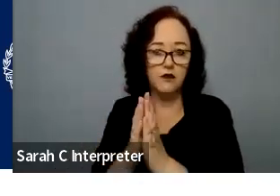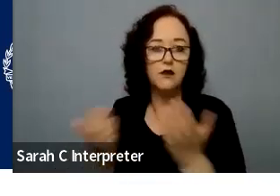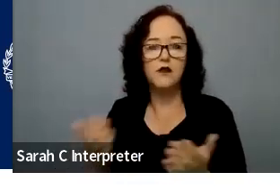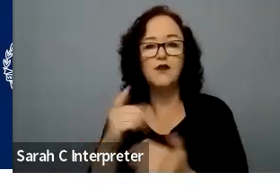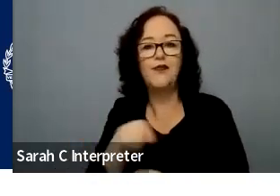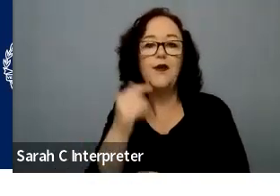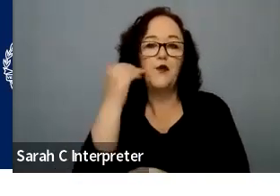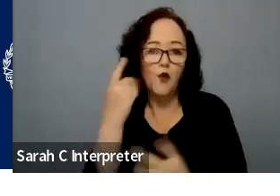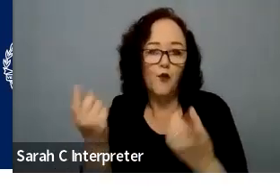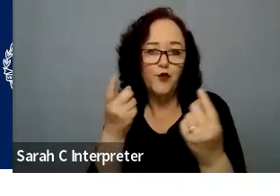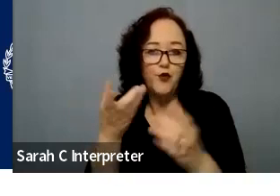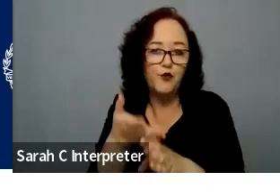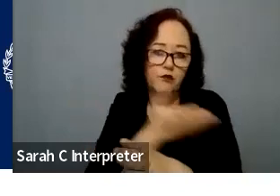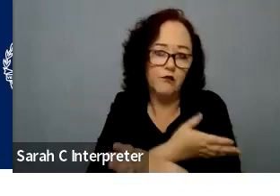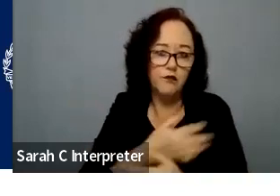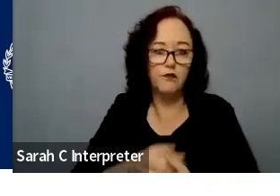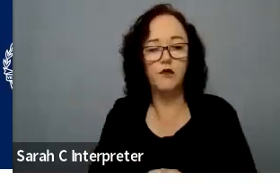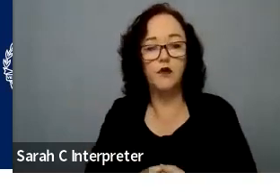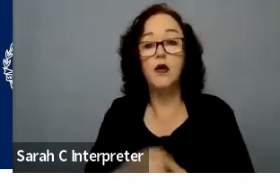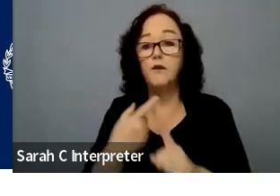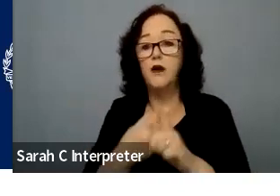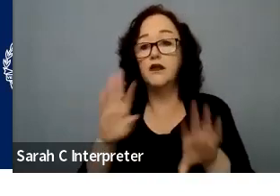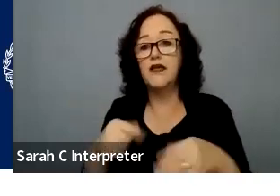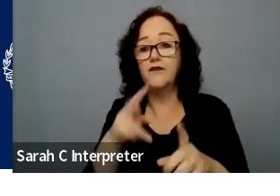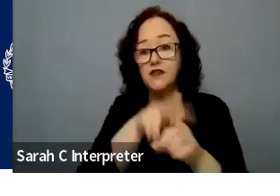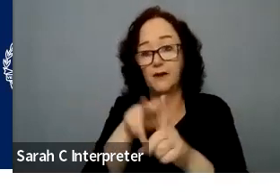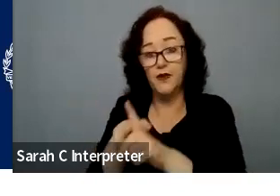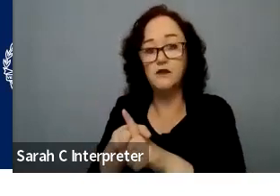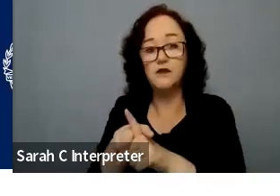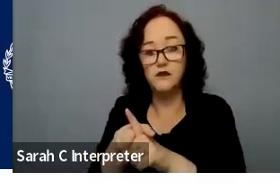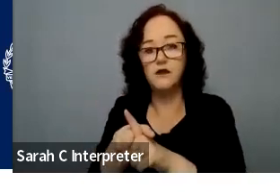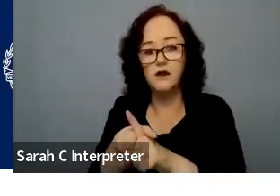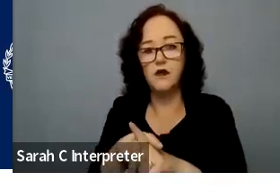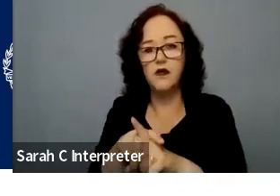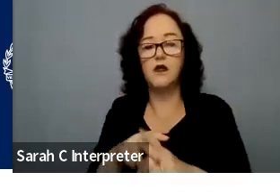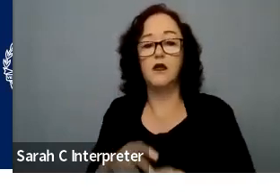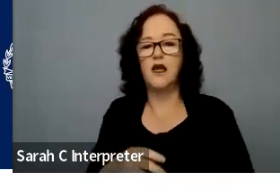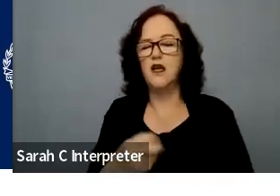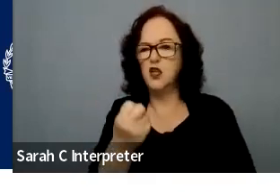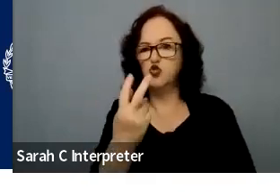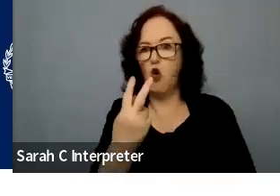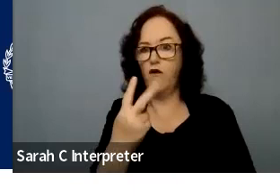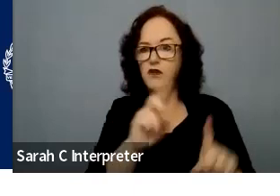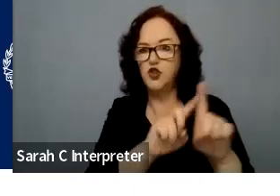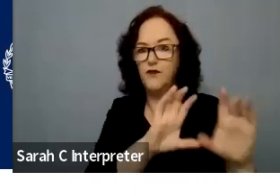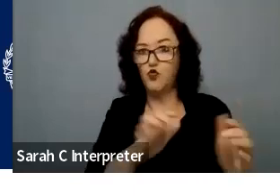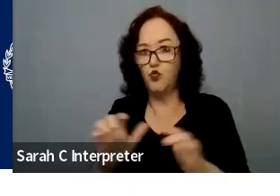pre-assignments to one of 12 groups. We wanted to make sure that there was an equal distribution of